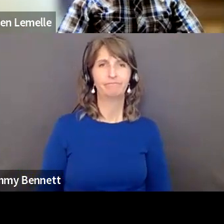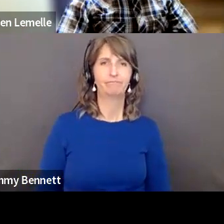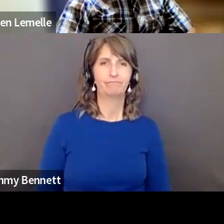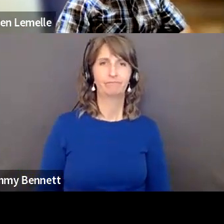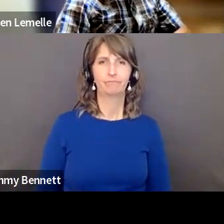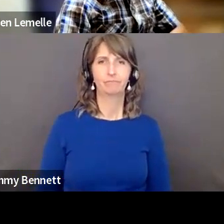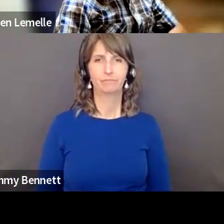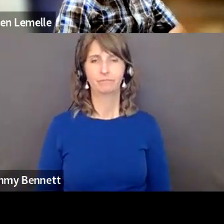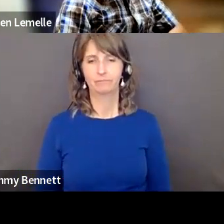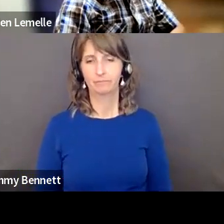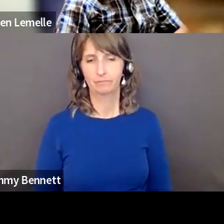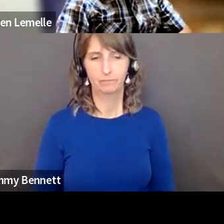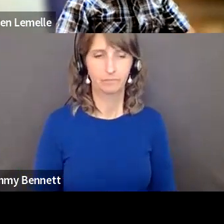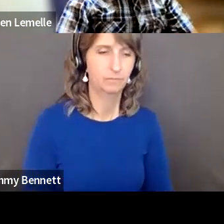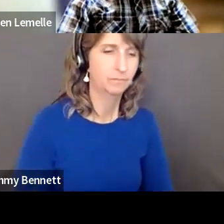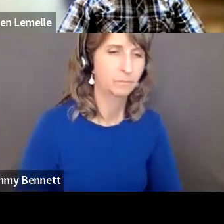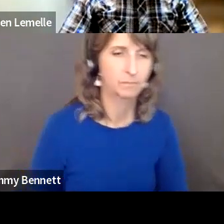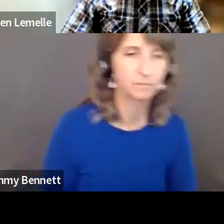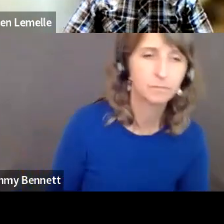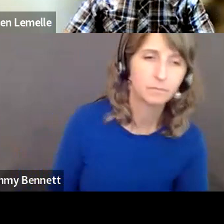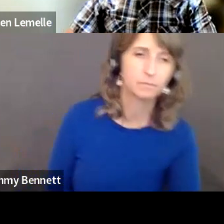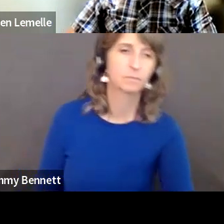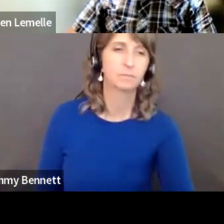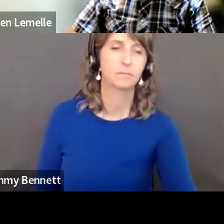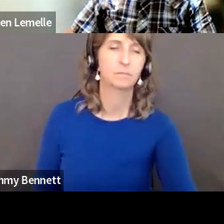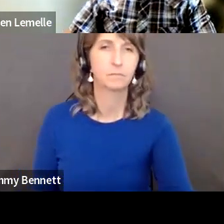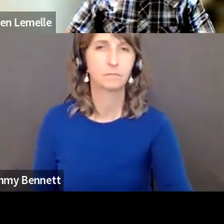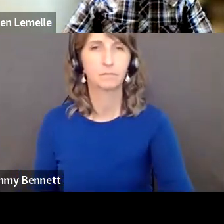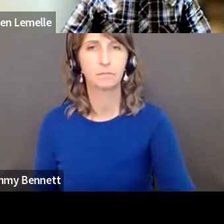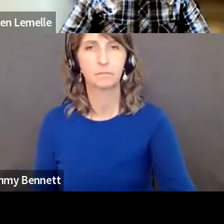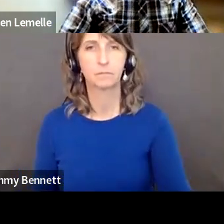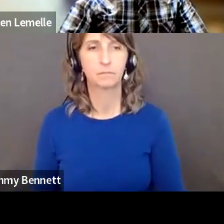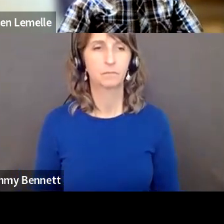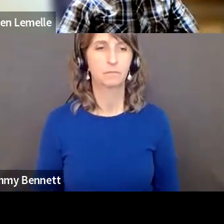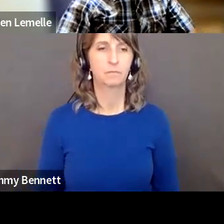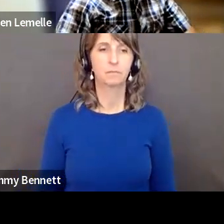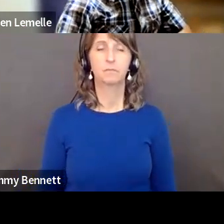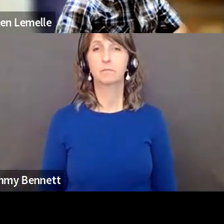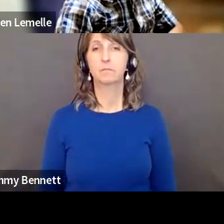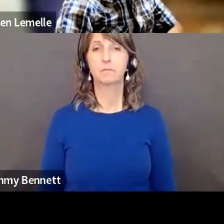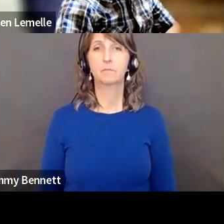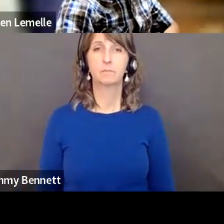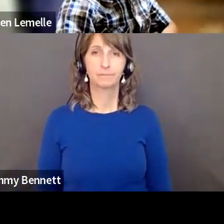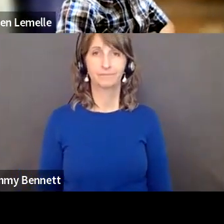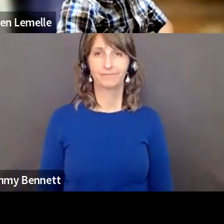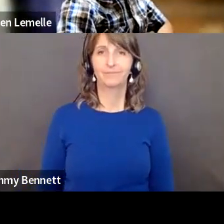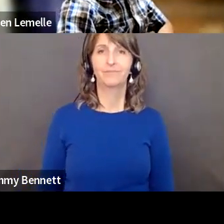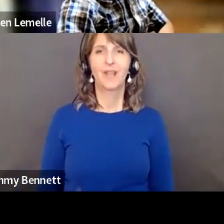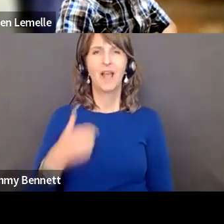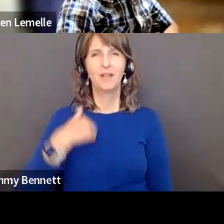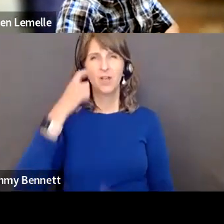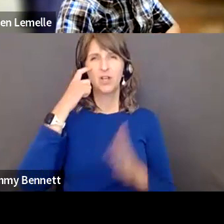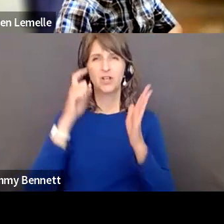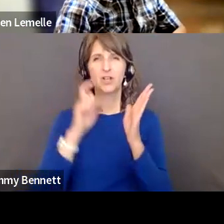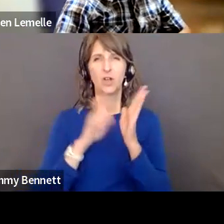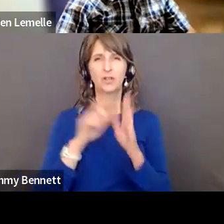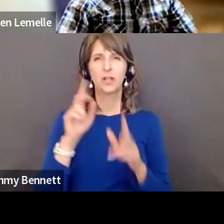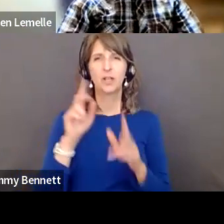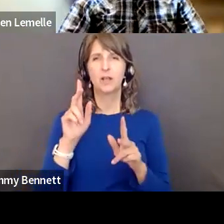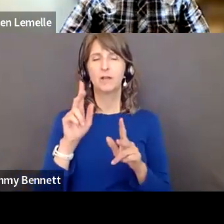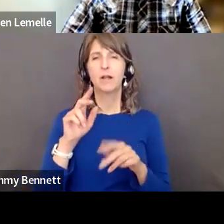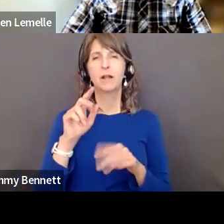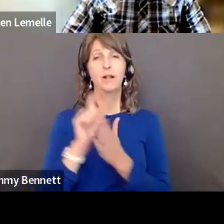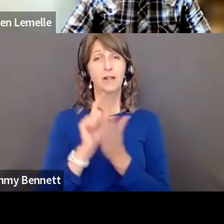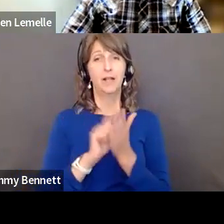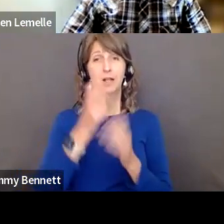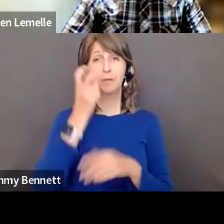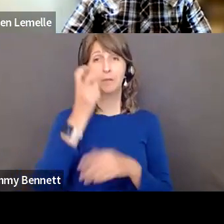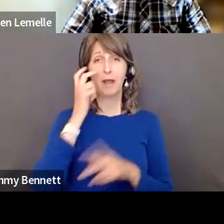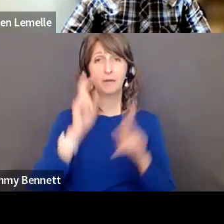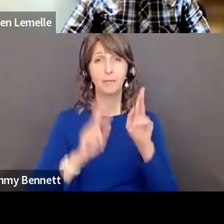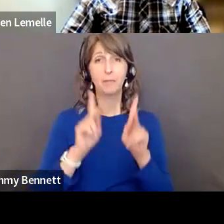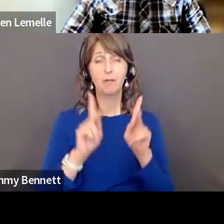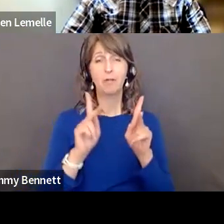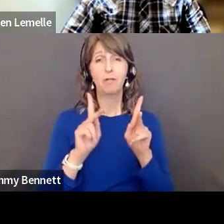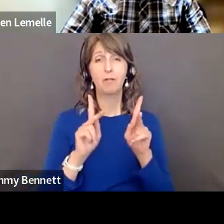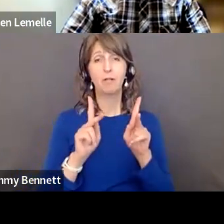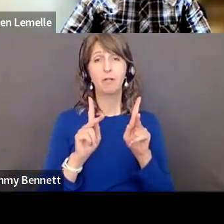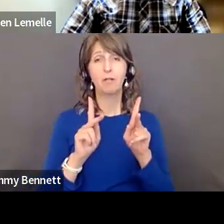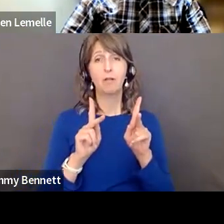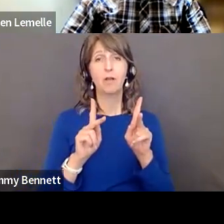For me personally there's a very Big stigma that I've noticed. That legally blind people aren't truly blind.